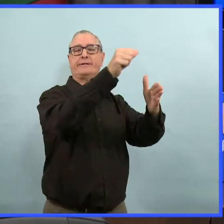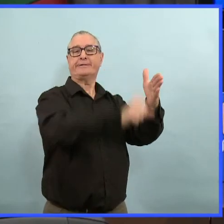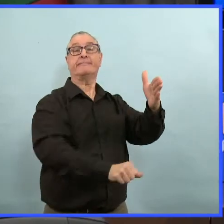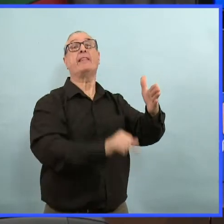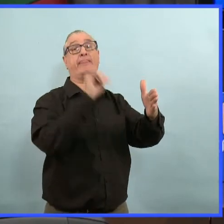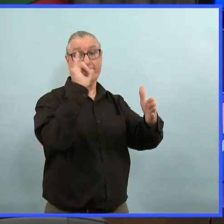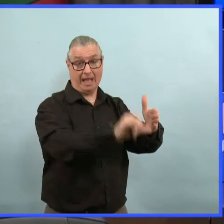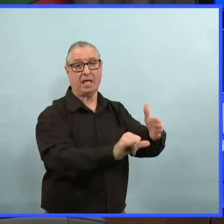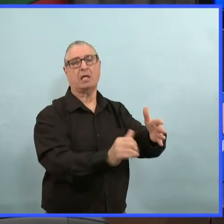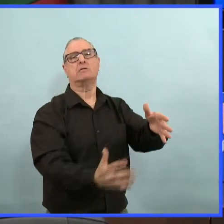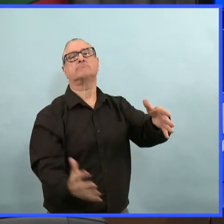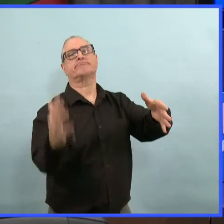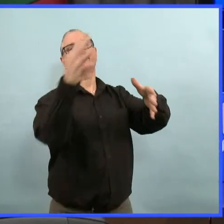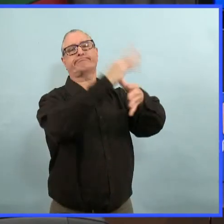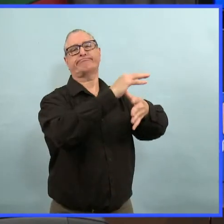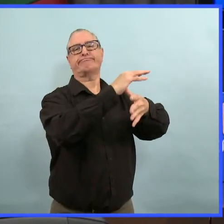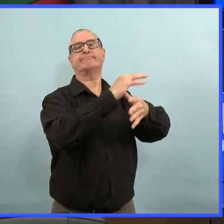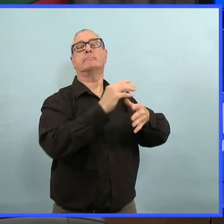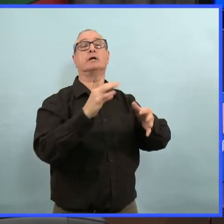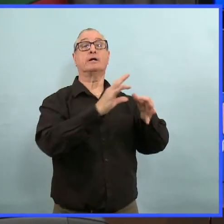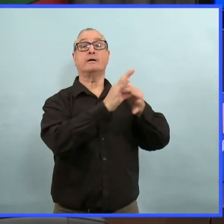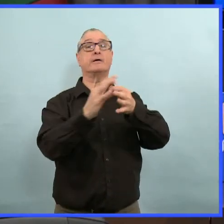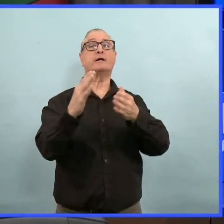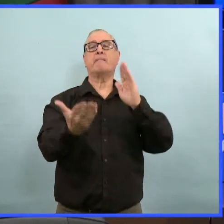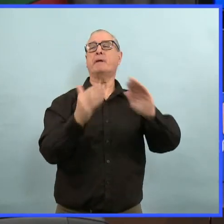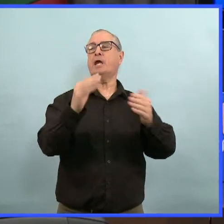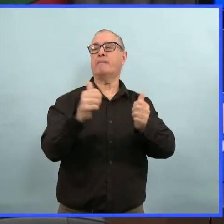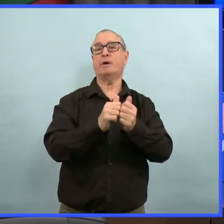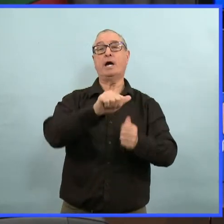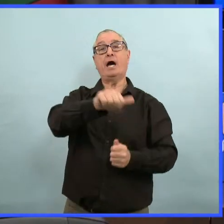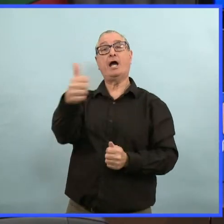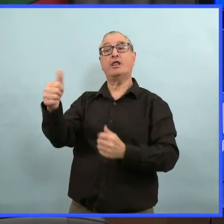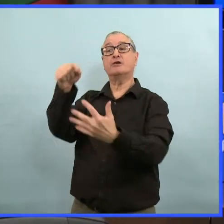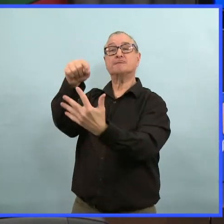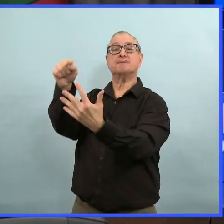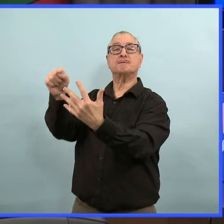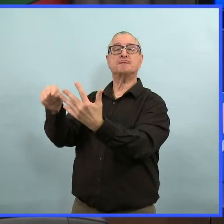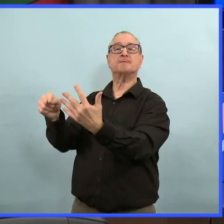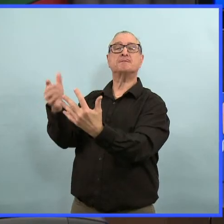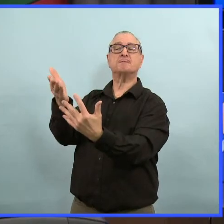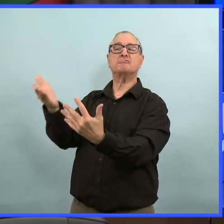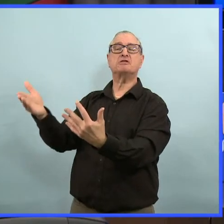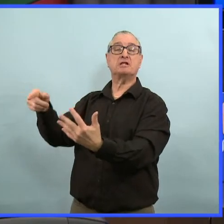uh services and programs that will be restored however it won't be in isolation so it'll be some